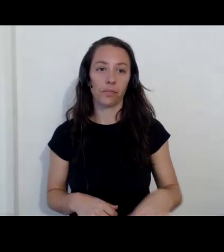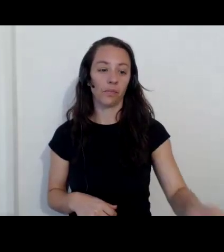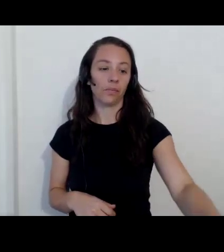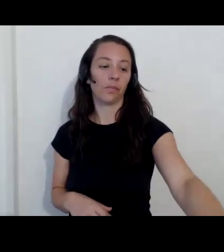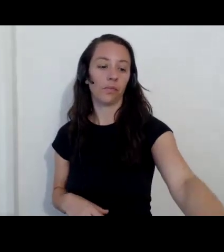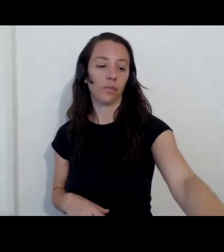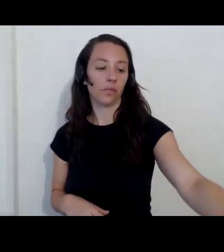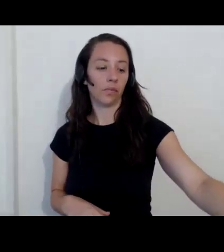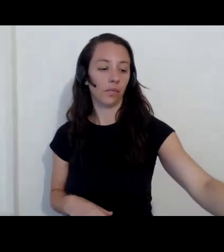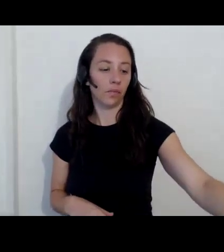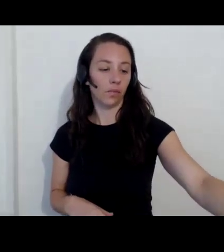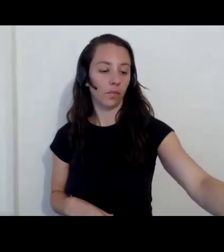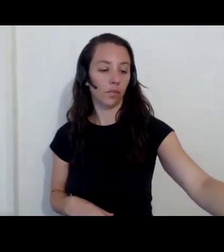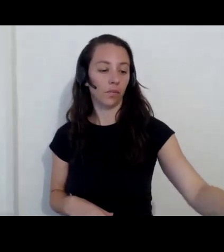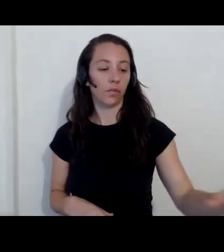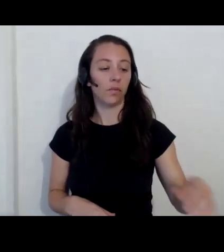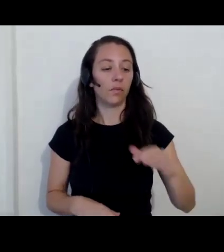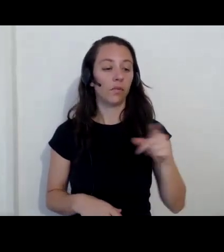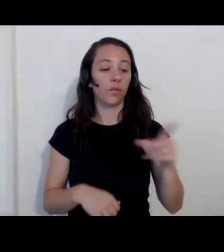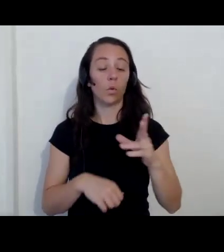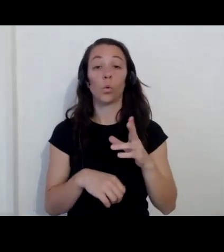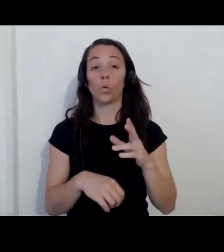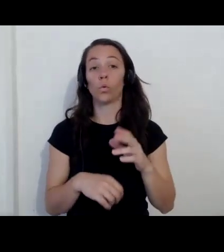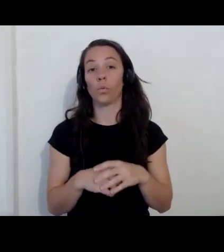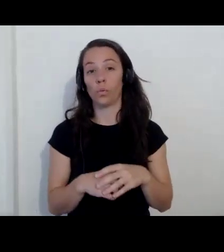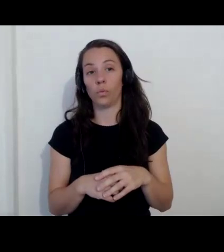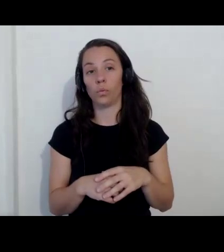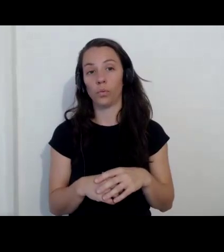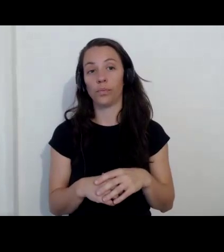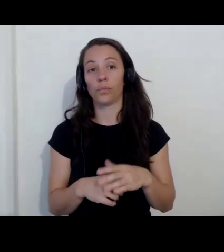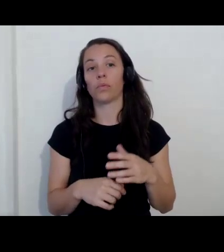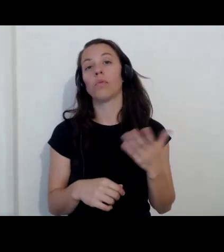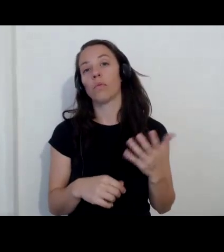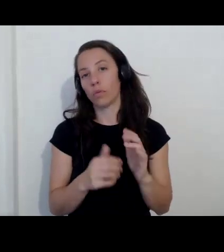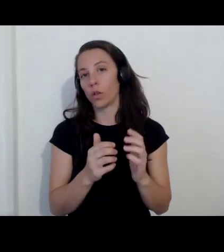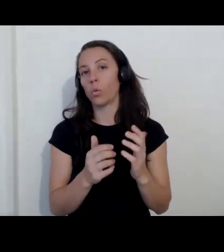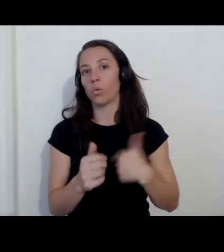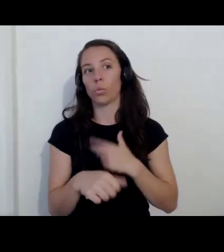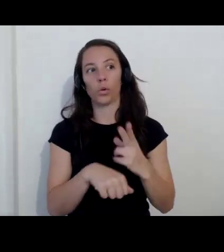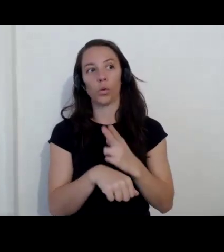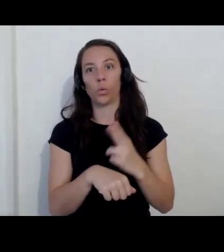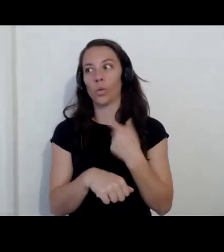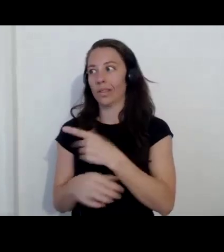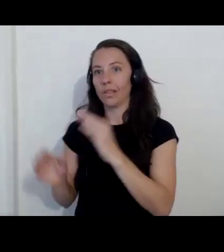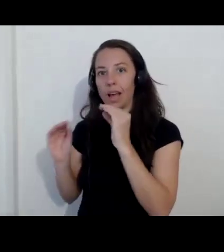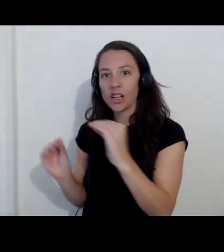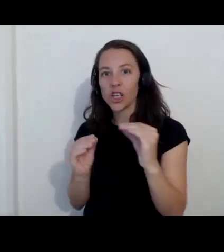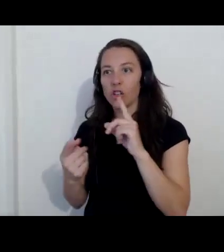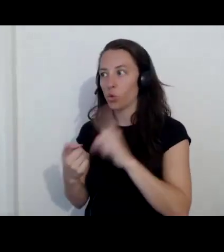And while our primary use case is using education to prequalified candidates for open roles,